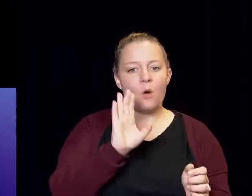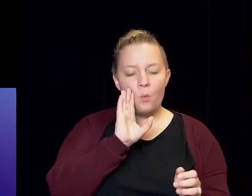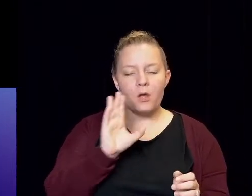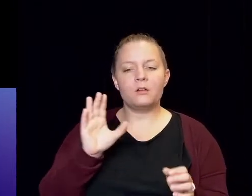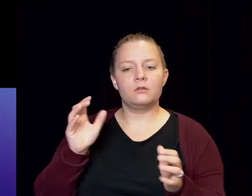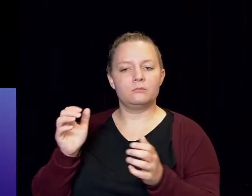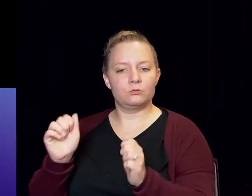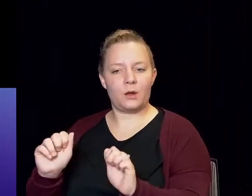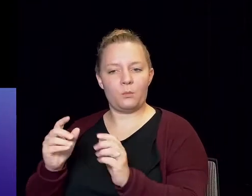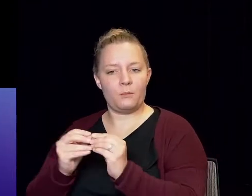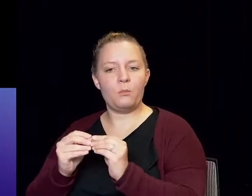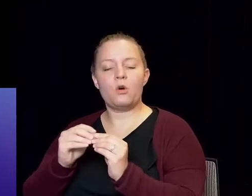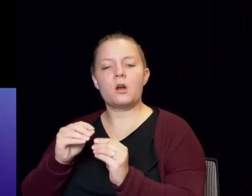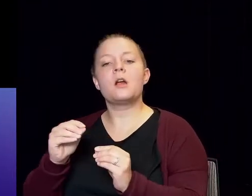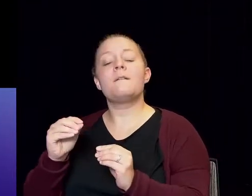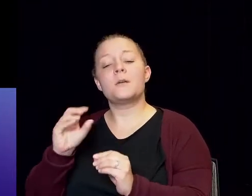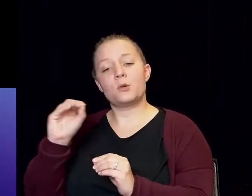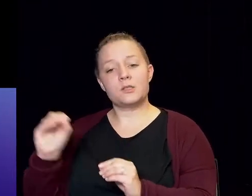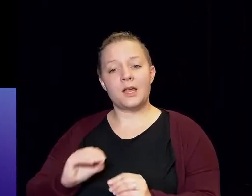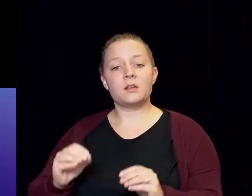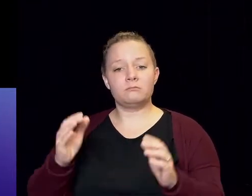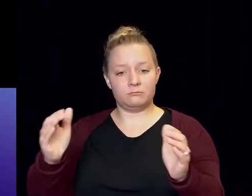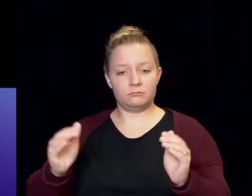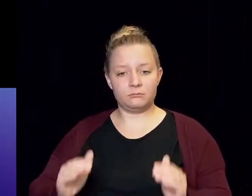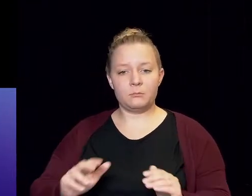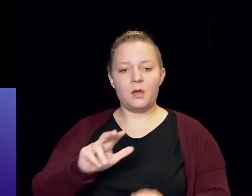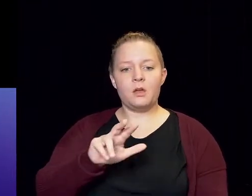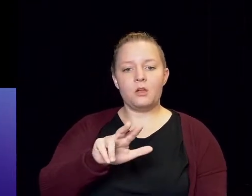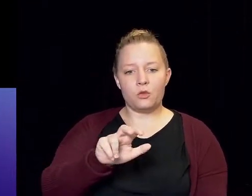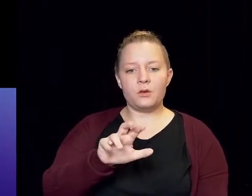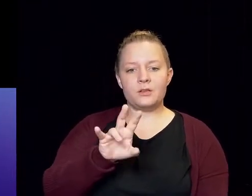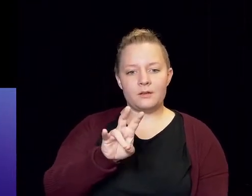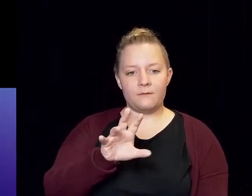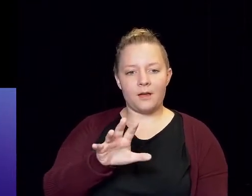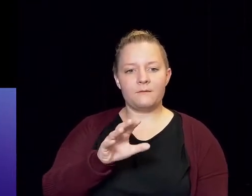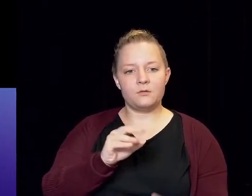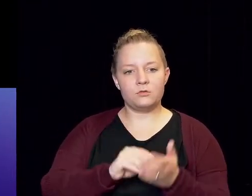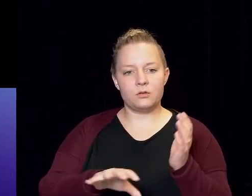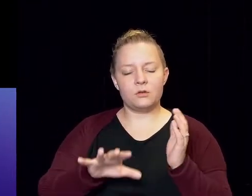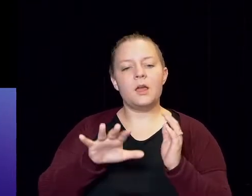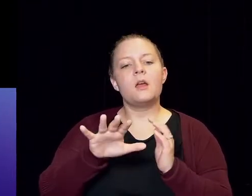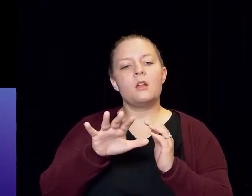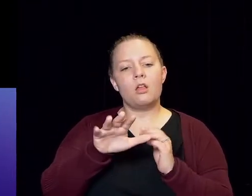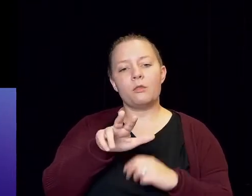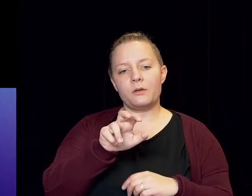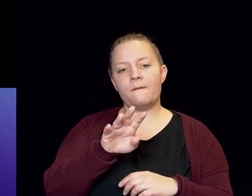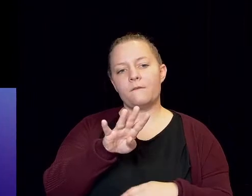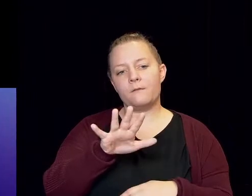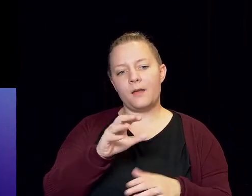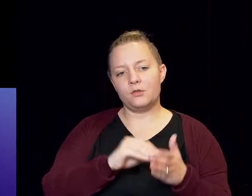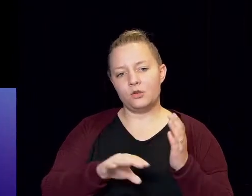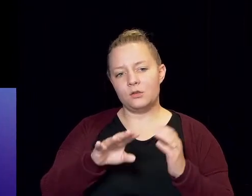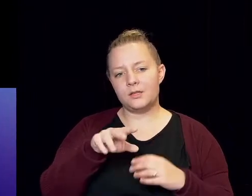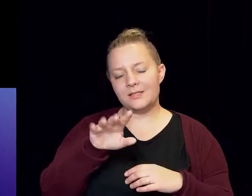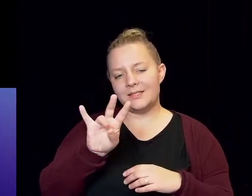Out of 345 students in 7th grade at PRT, I want to know about how many of them own cats. So, read this